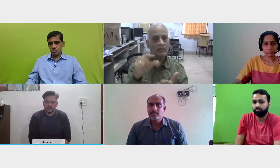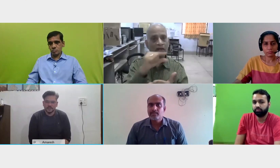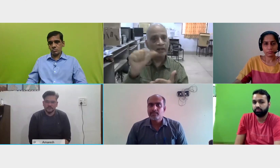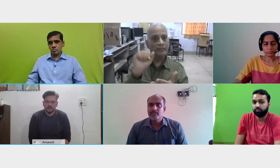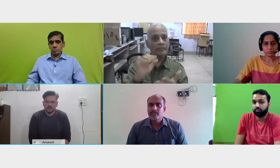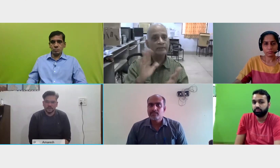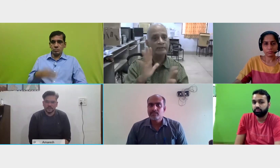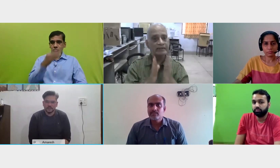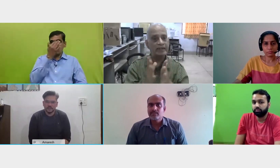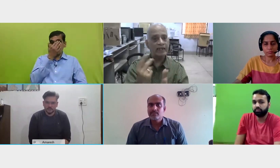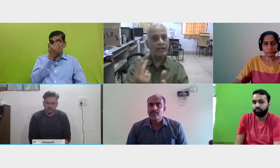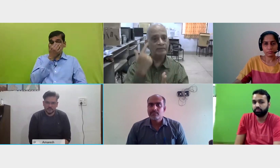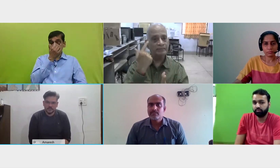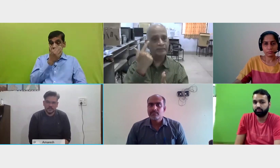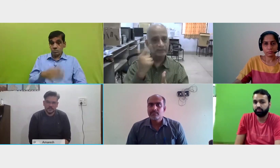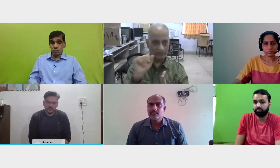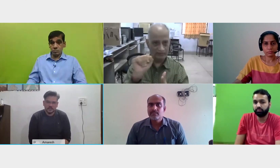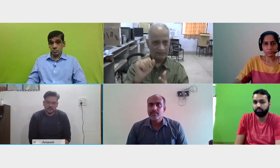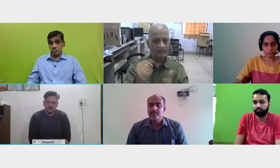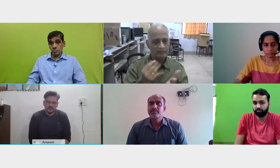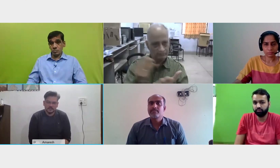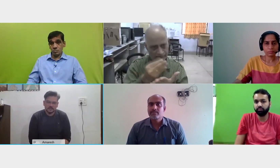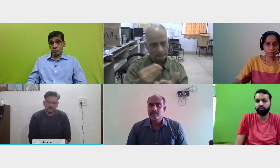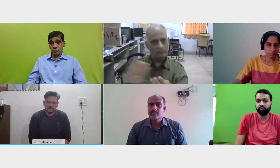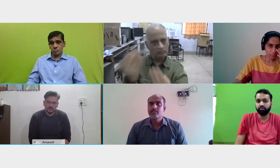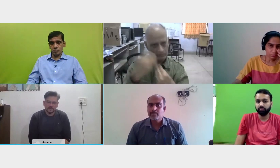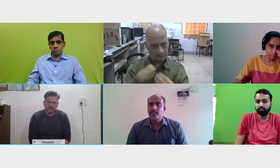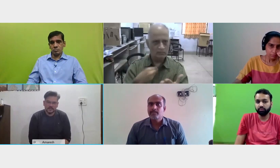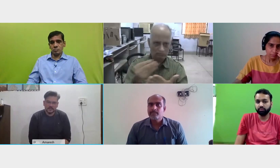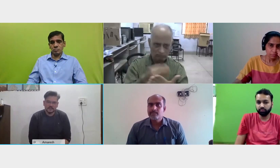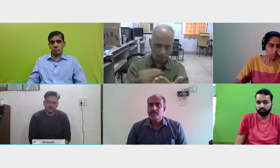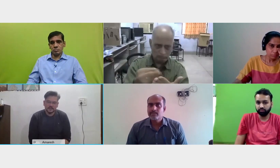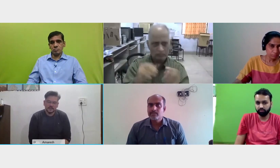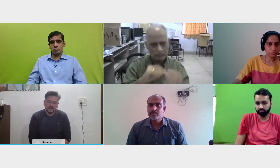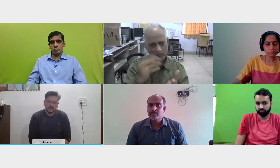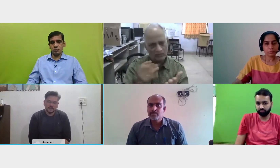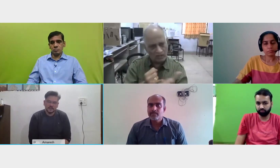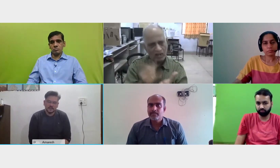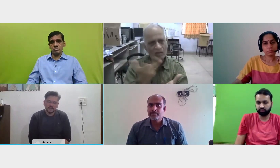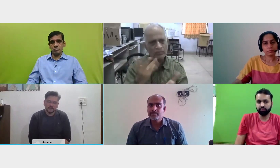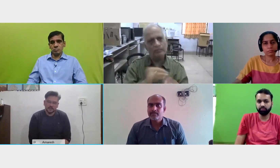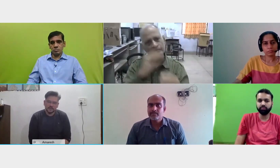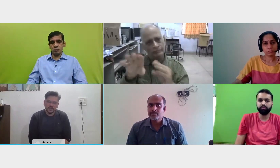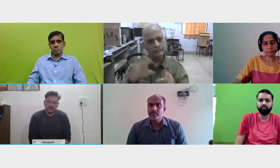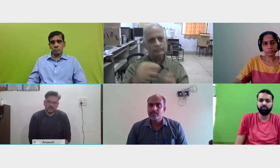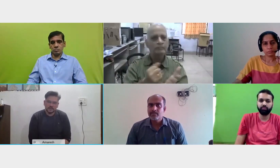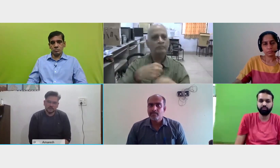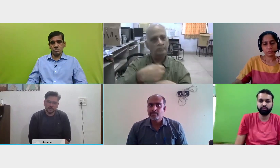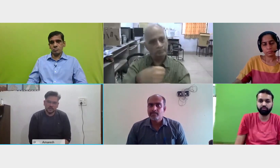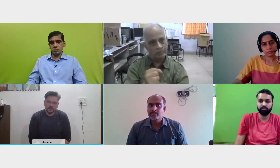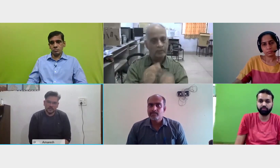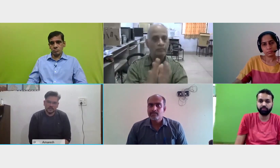a dictionary for horticultural terms so through signex and we also had done a lot of work